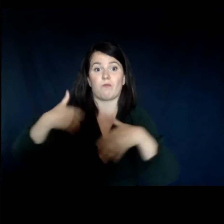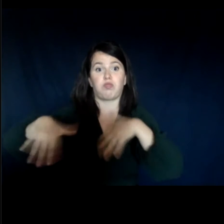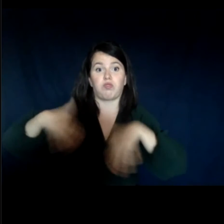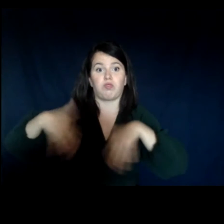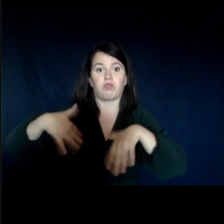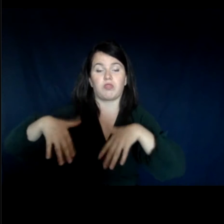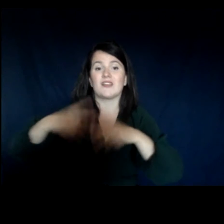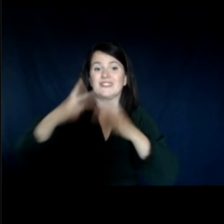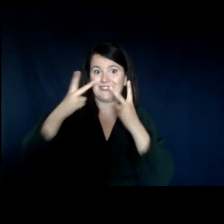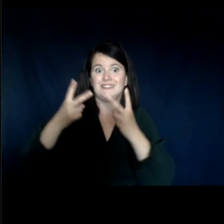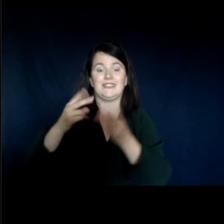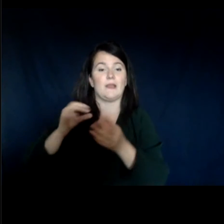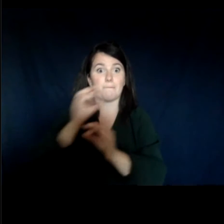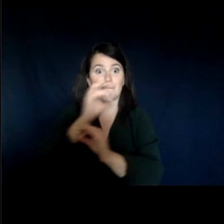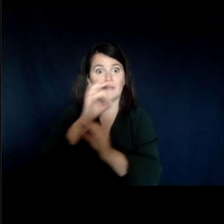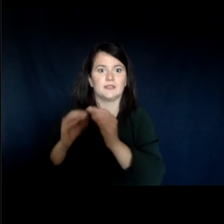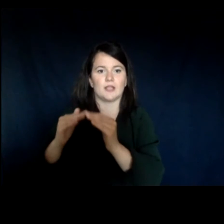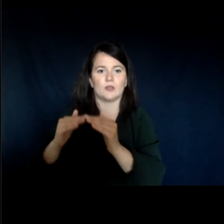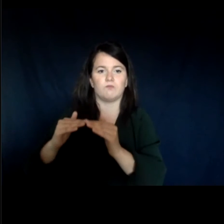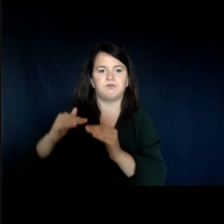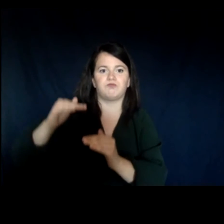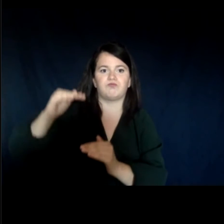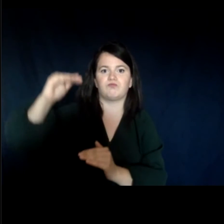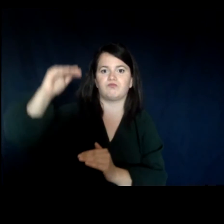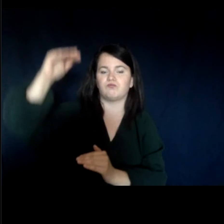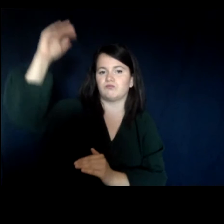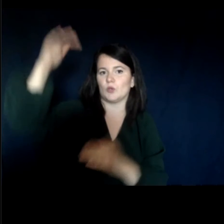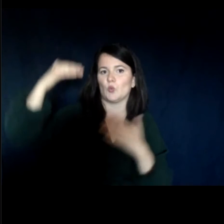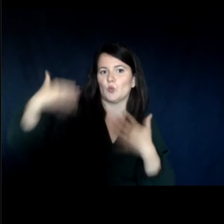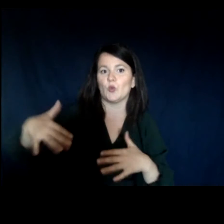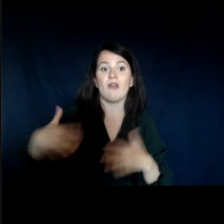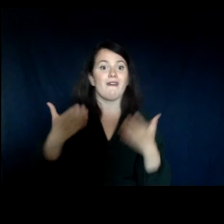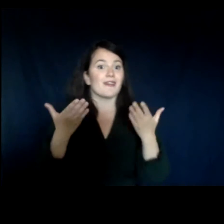Therefore it's a big challenge that we can use ESF